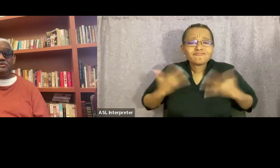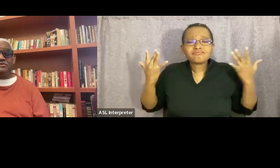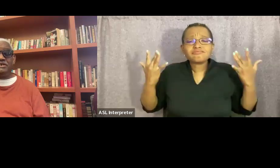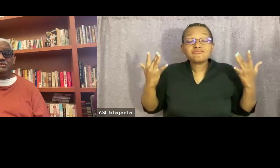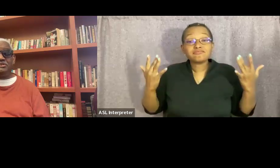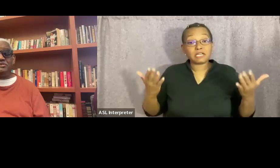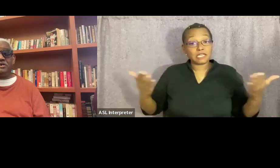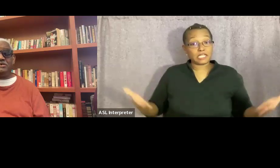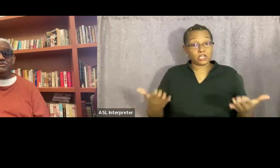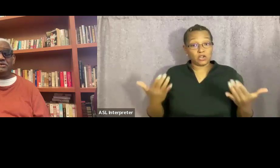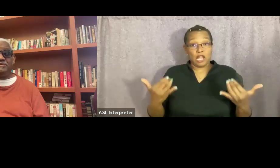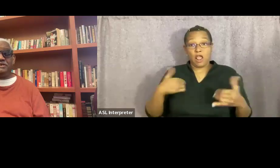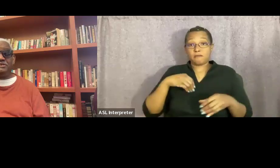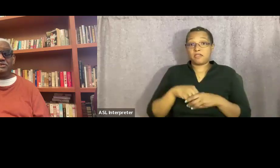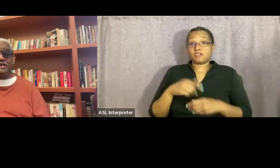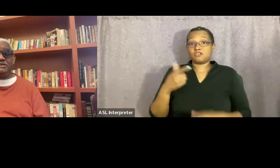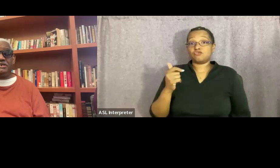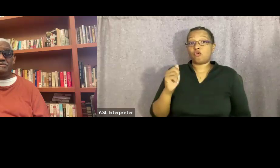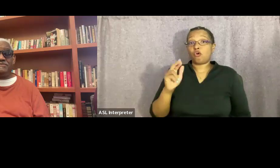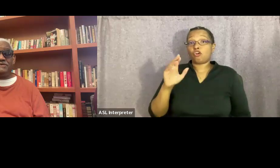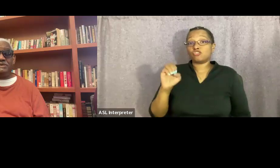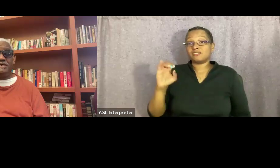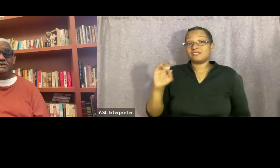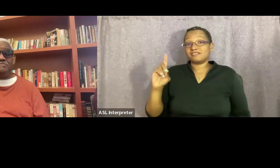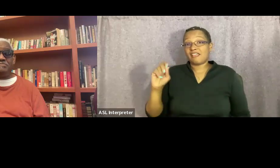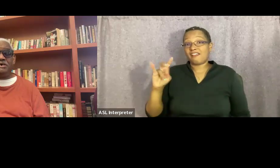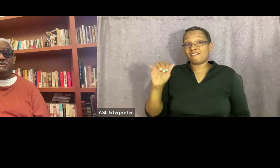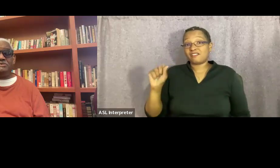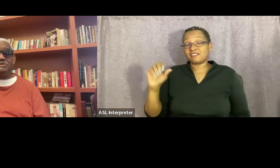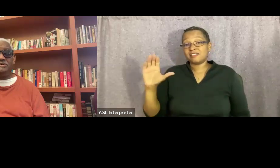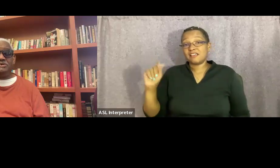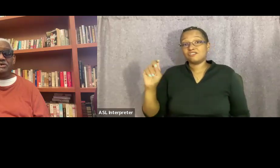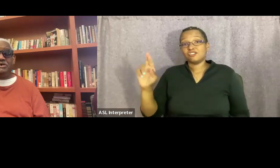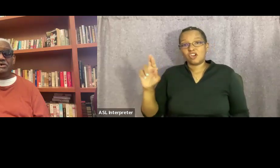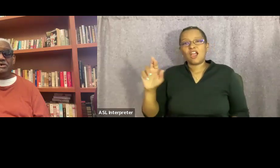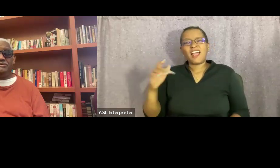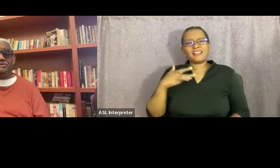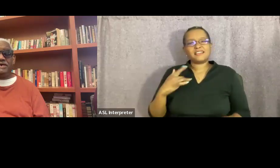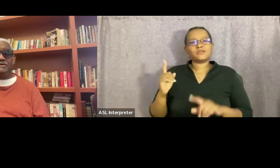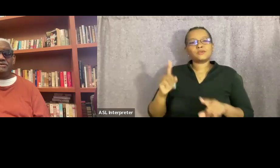Center and I sit at the garden every day so I can keep my feet planted and my mind on the ground and